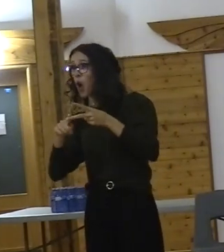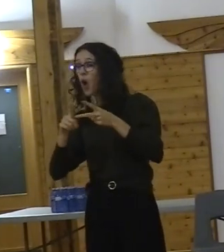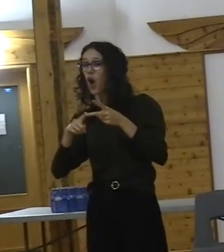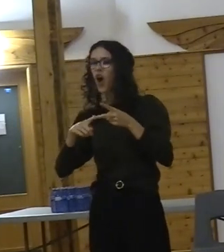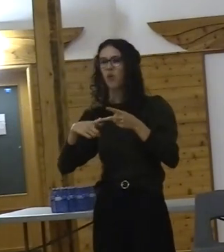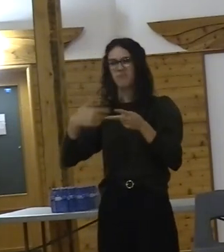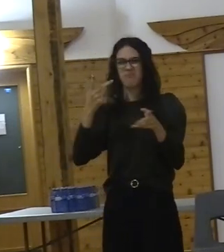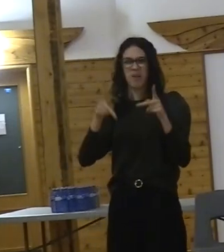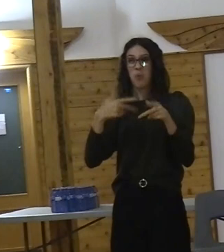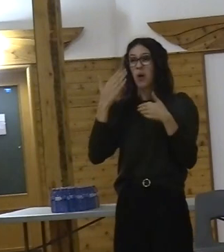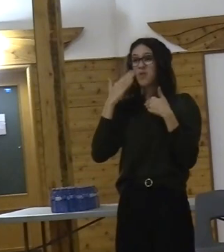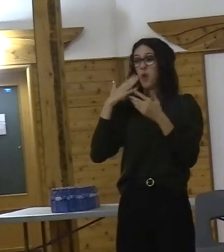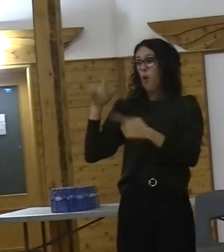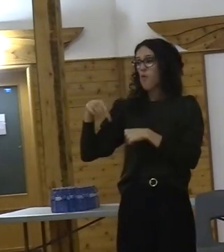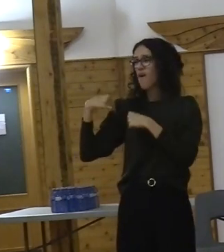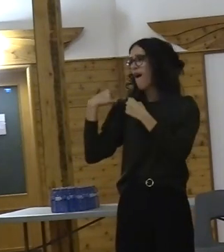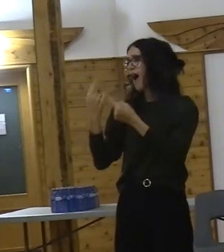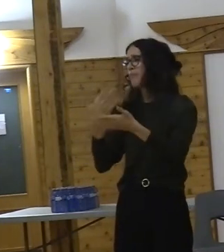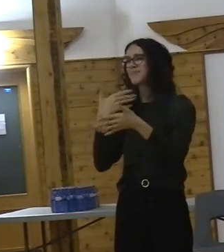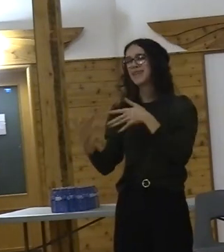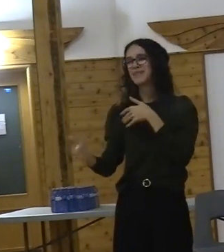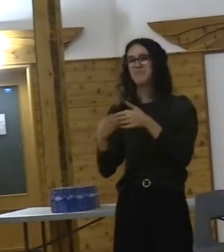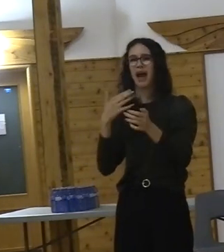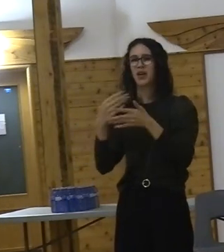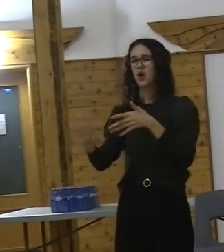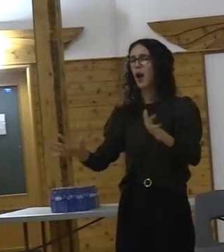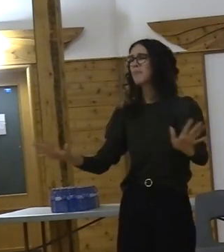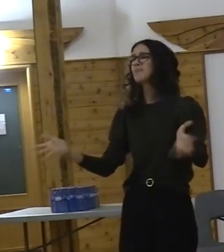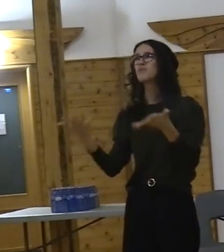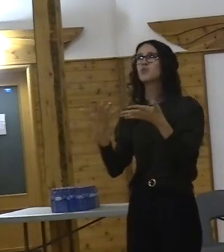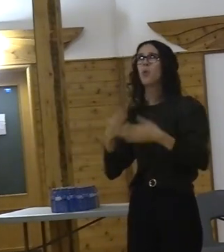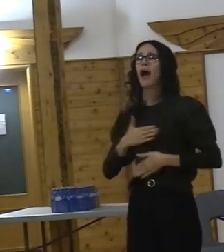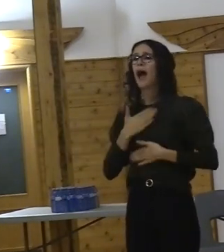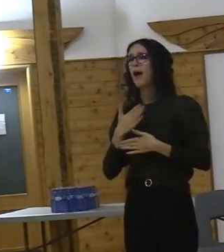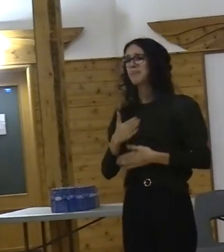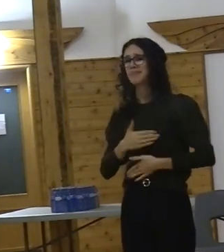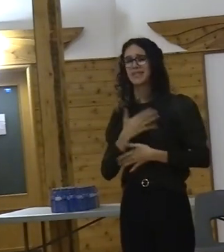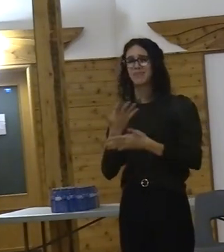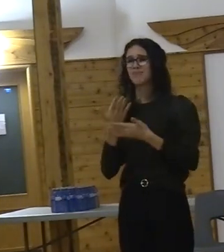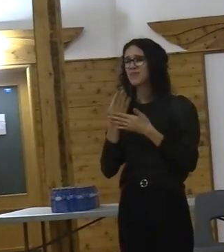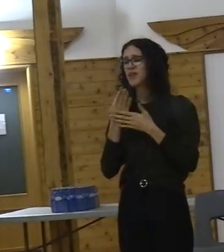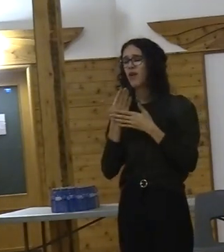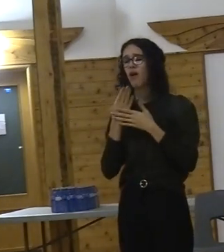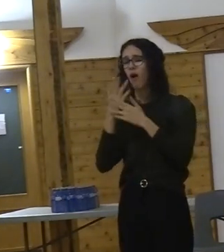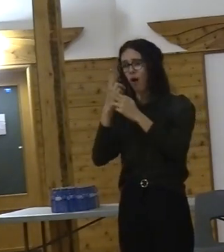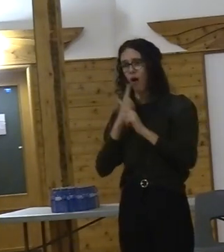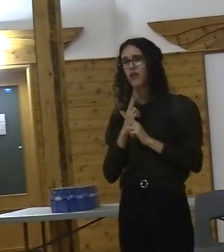I'm so grateful I am so honored that you've all come to particpate